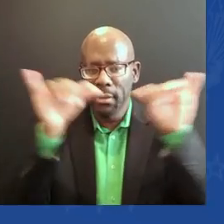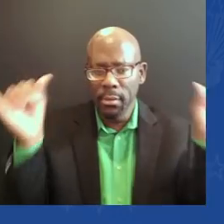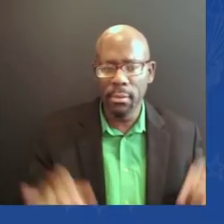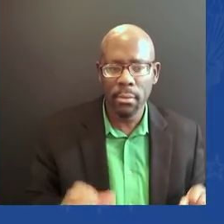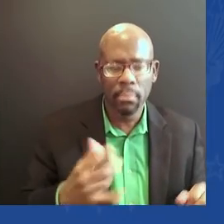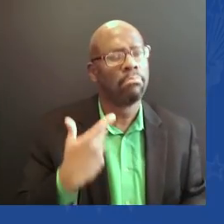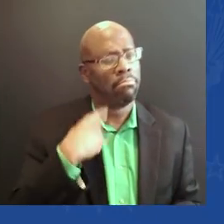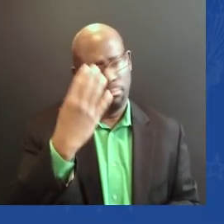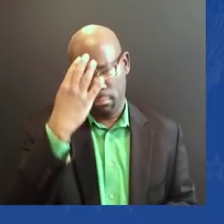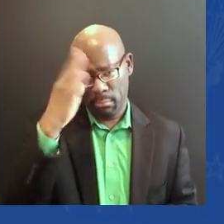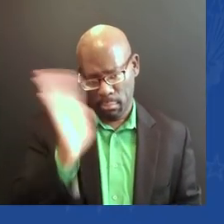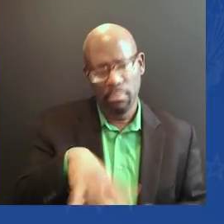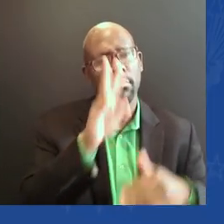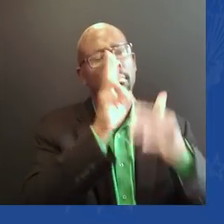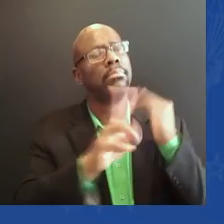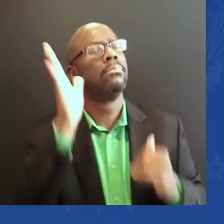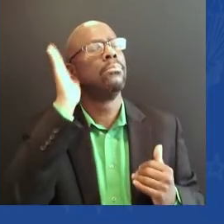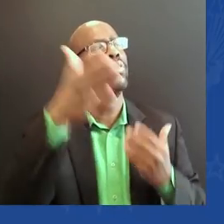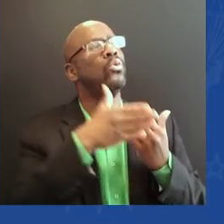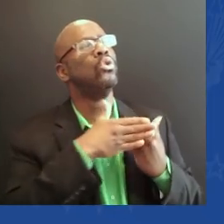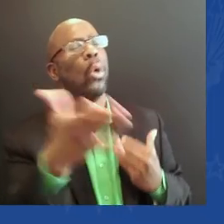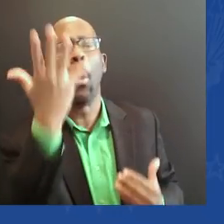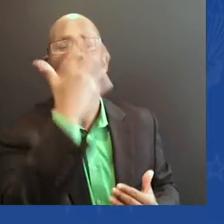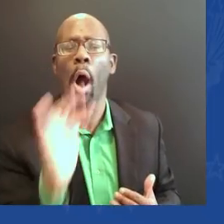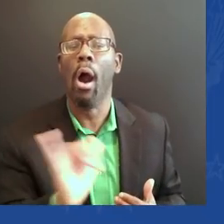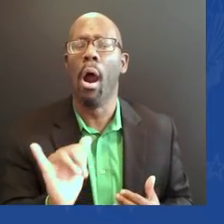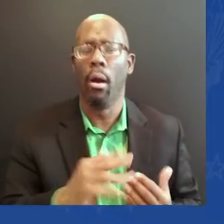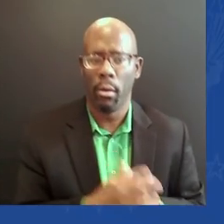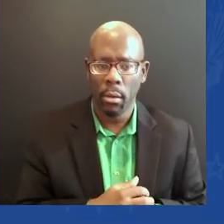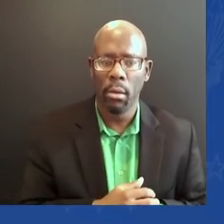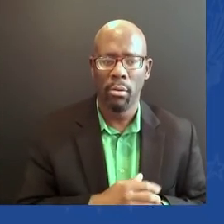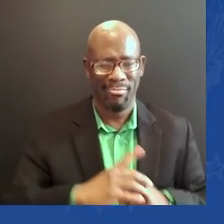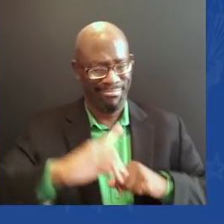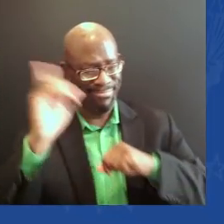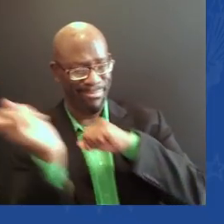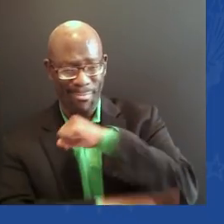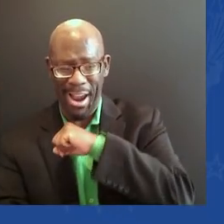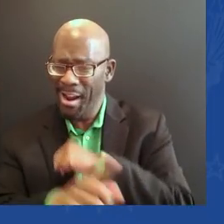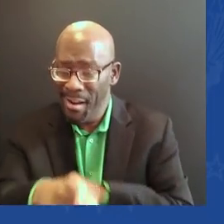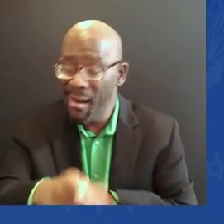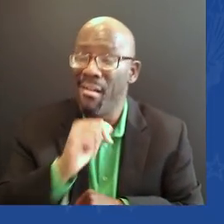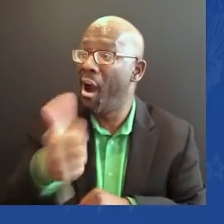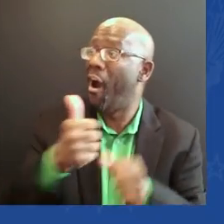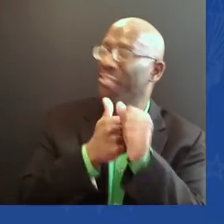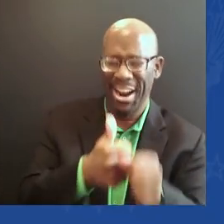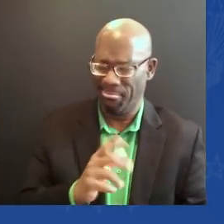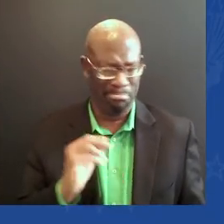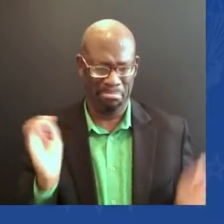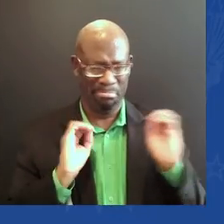to get people to react the way in which we have to do -- at least I don't believe so. The Press: And a follow-up, sir, if I may.